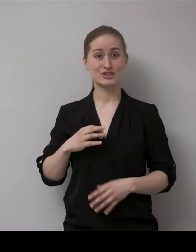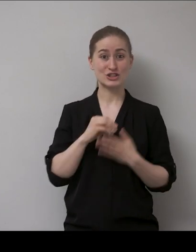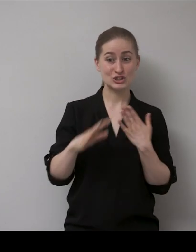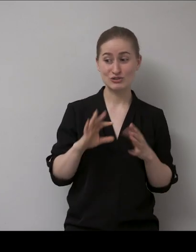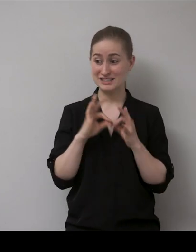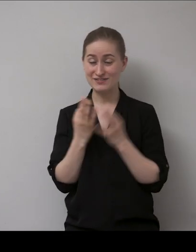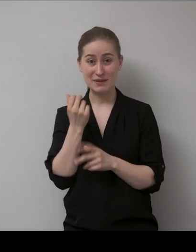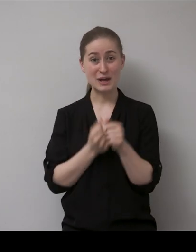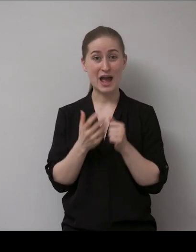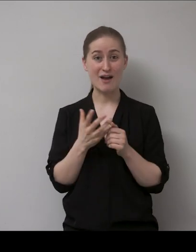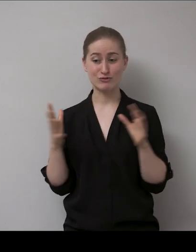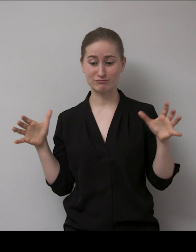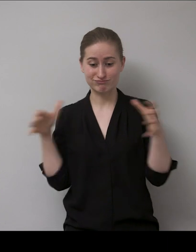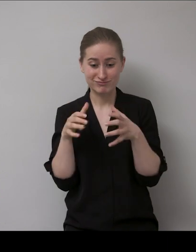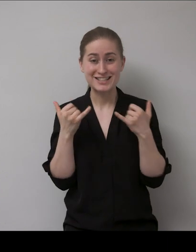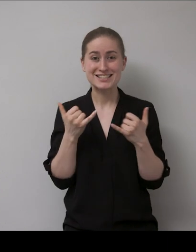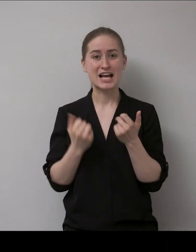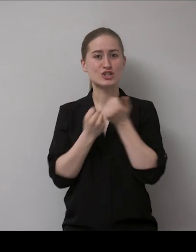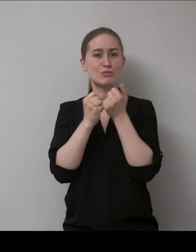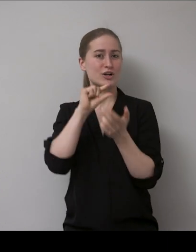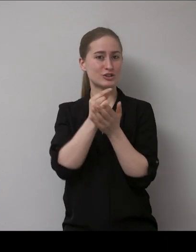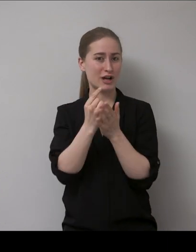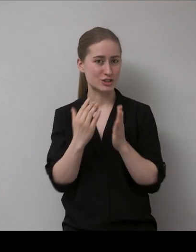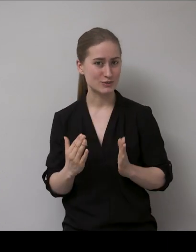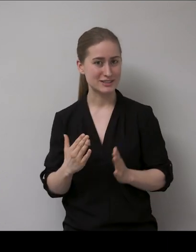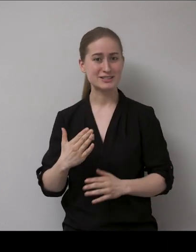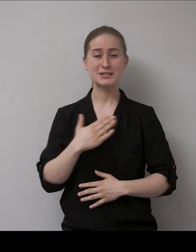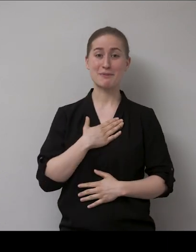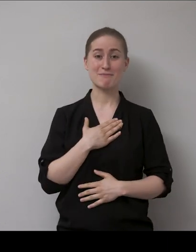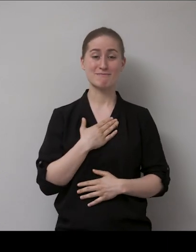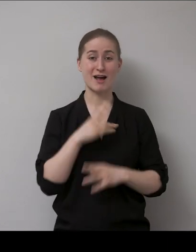and everyone gathered today in support of the graduates. It is my great pleasure to welcome you